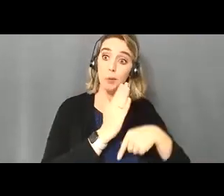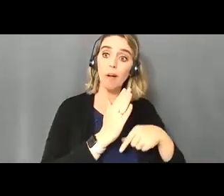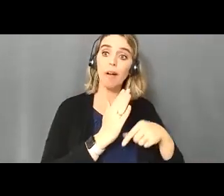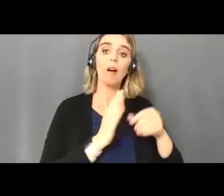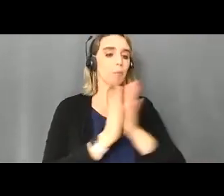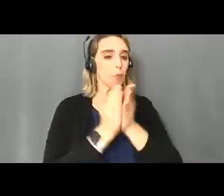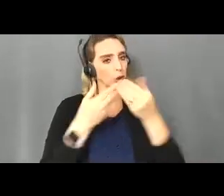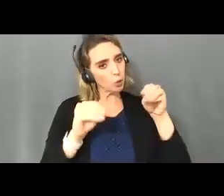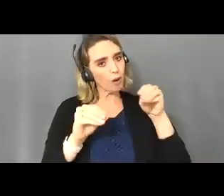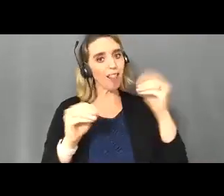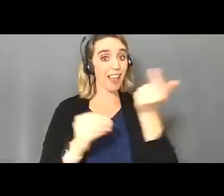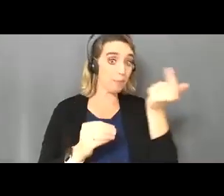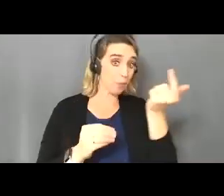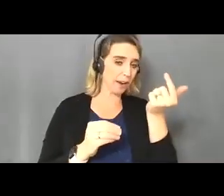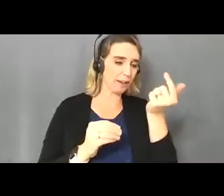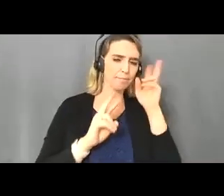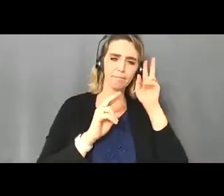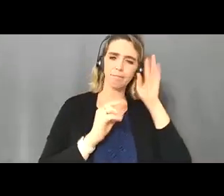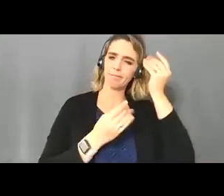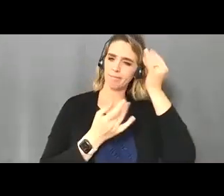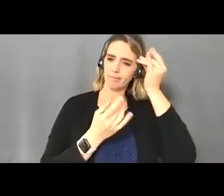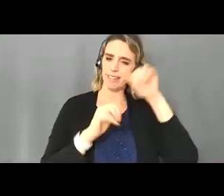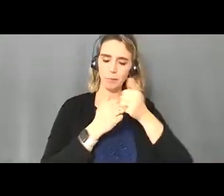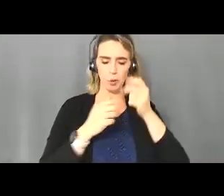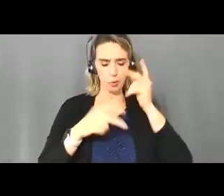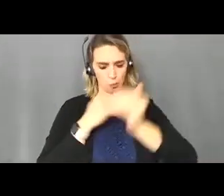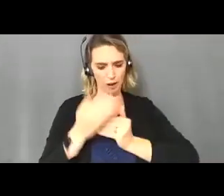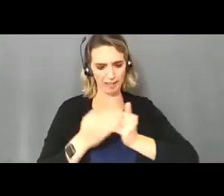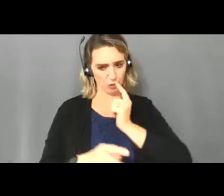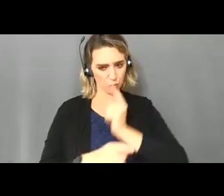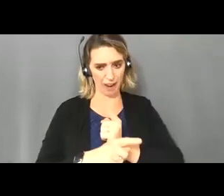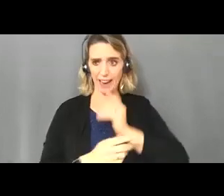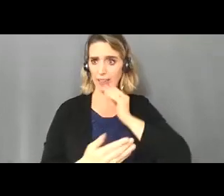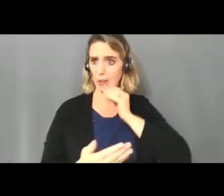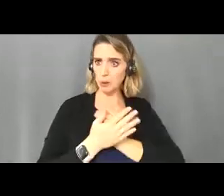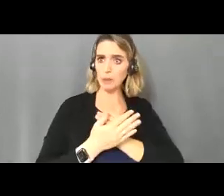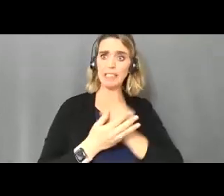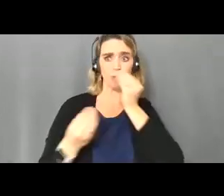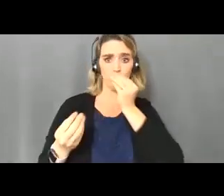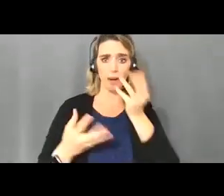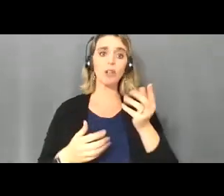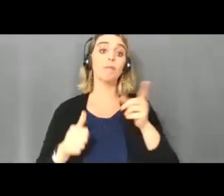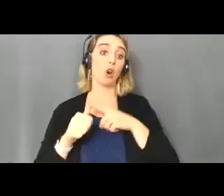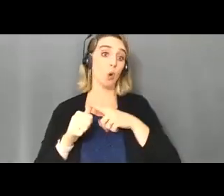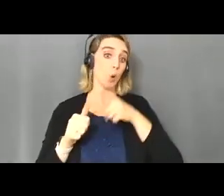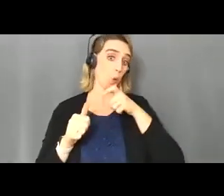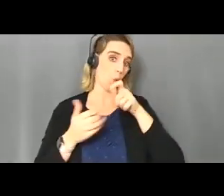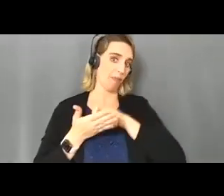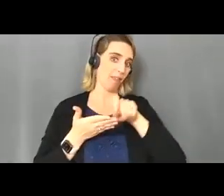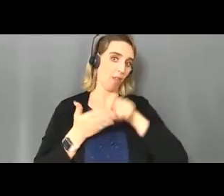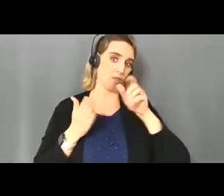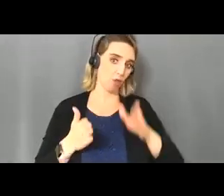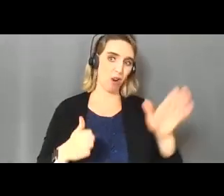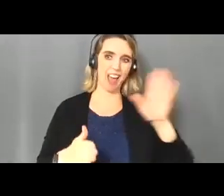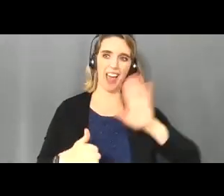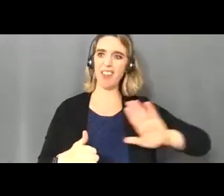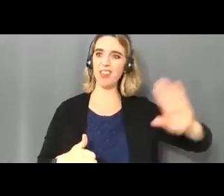here's some things to think about to help you process what's in front of you. So first, who was the author and what are their credentials?